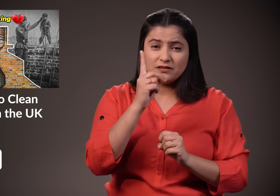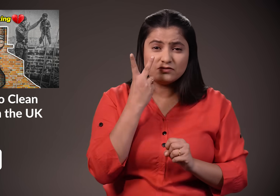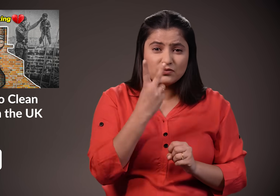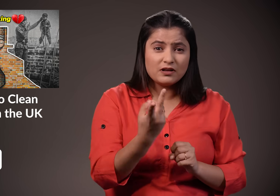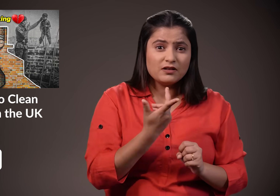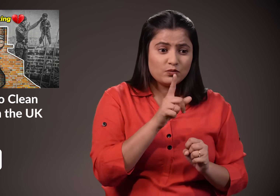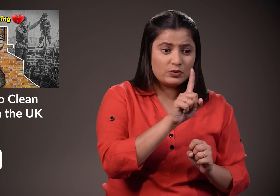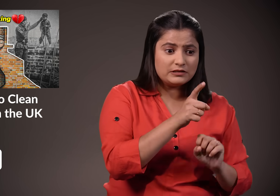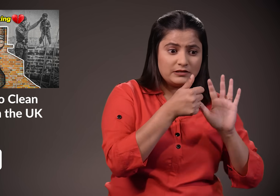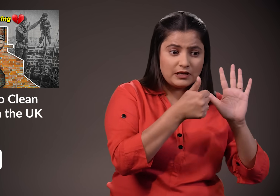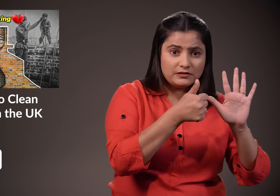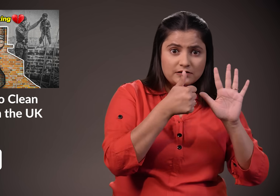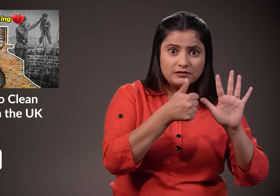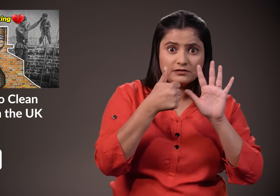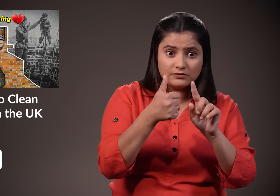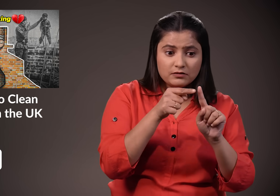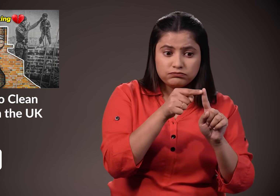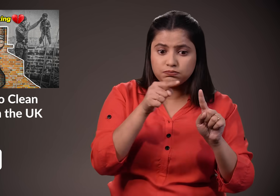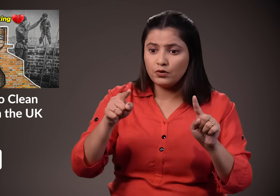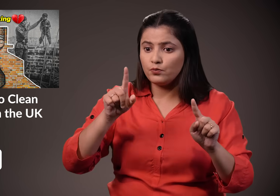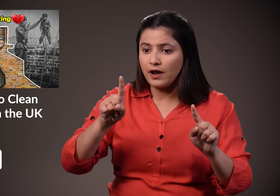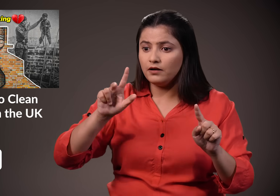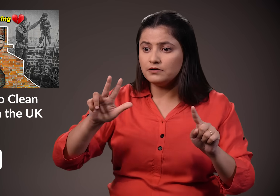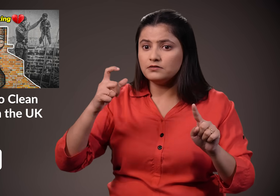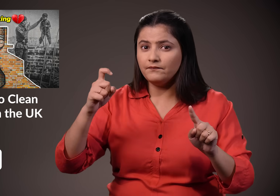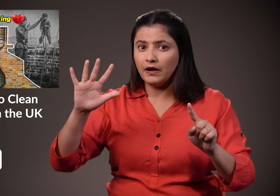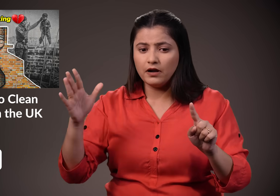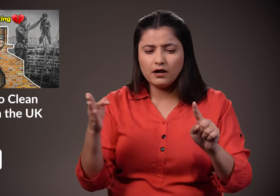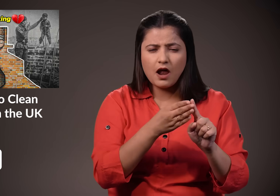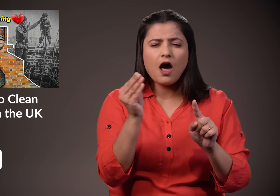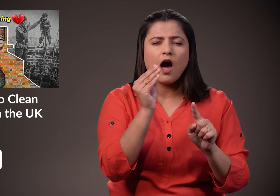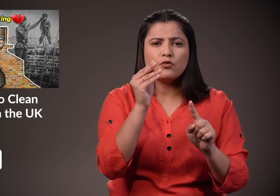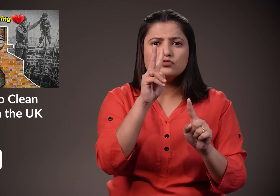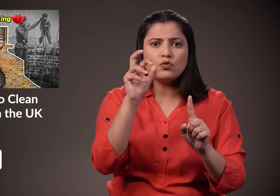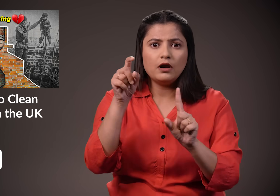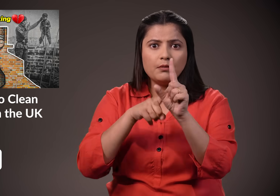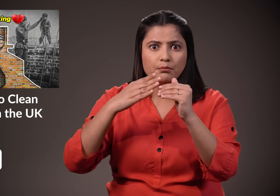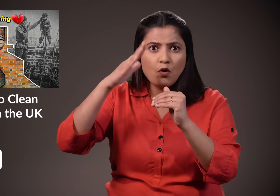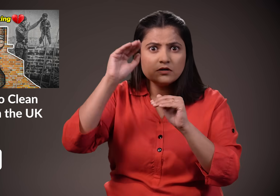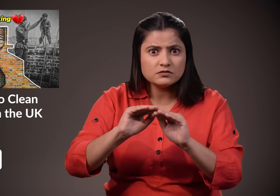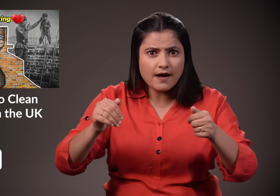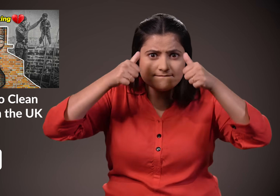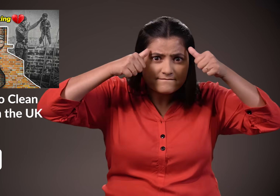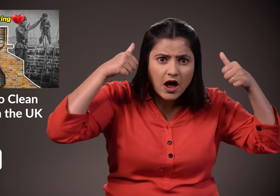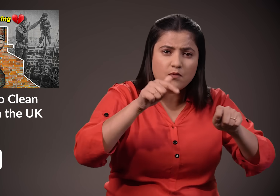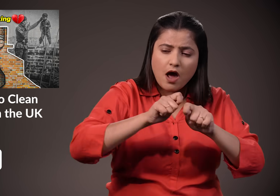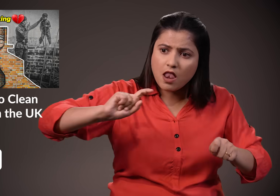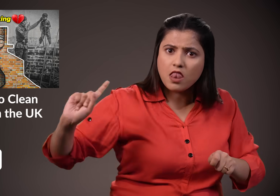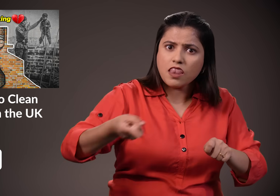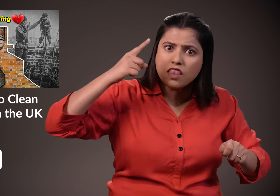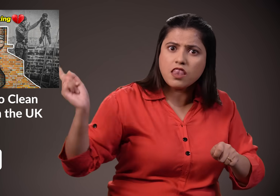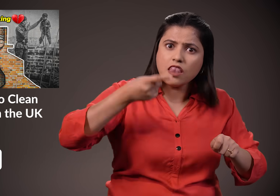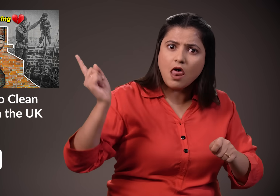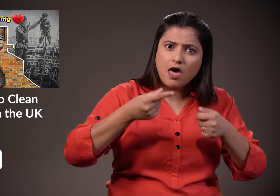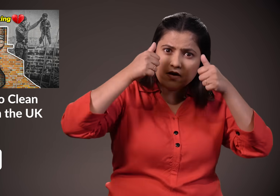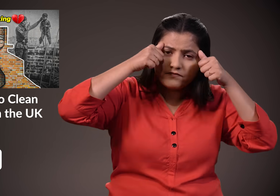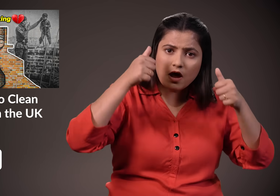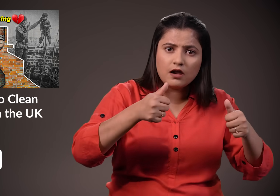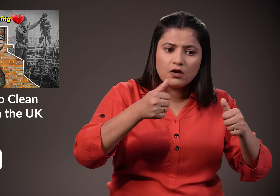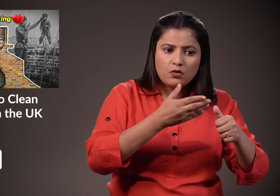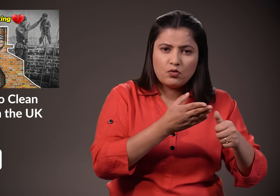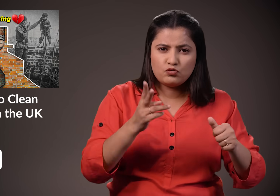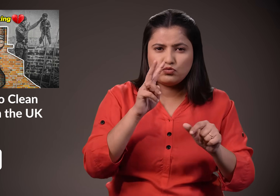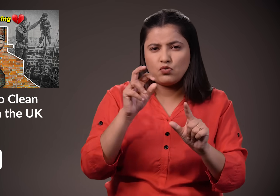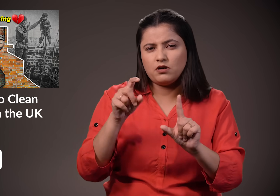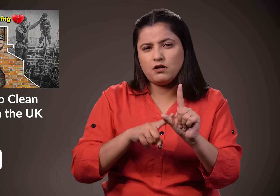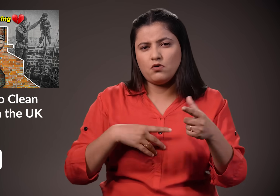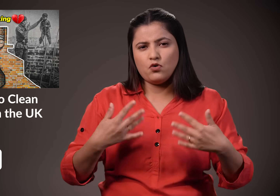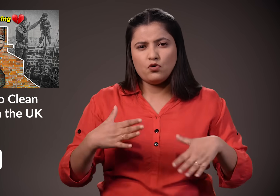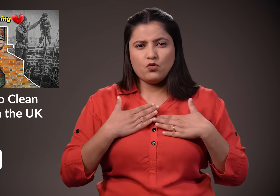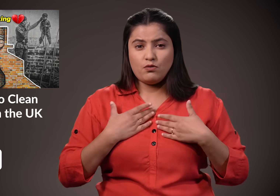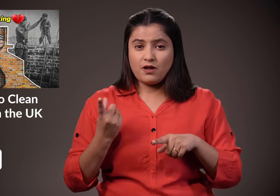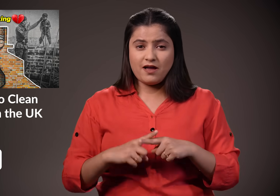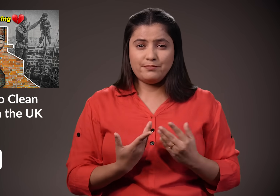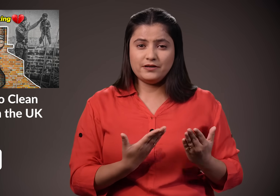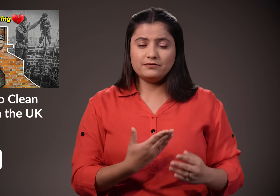From the year 1666 to 1875 which is over 200 years, children were exploited and forced to clean chimneys. Shocking!